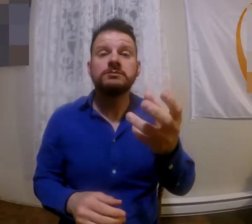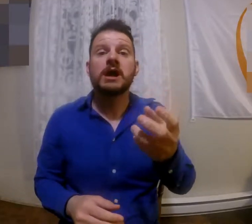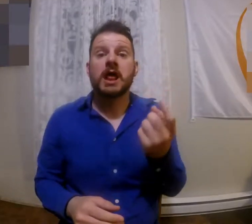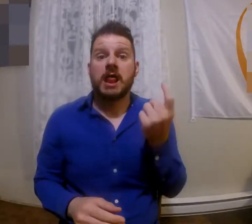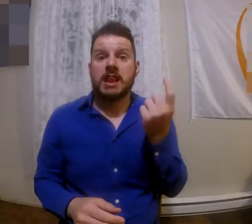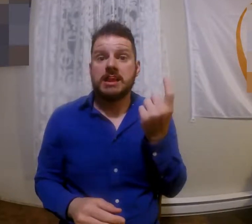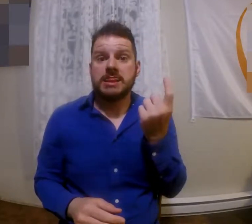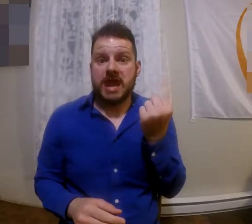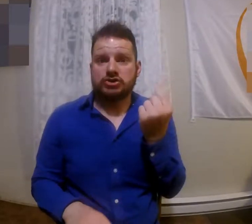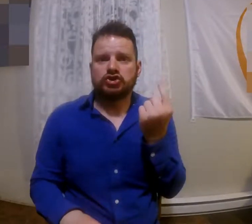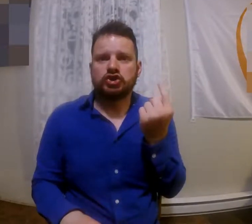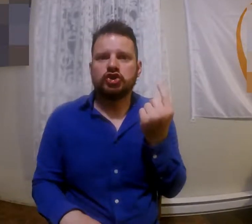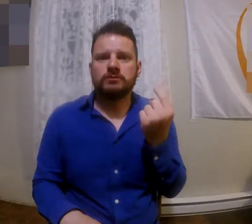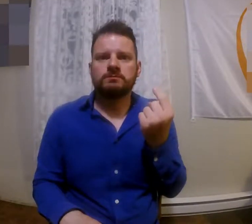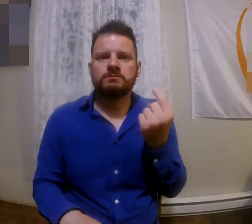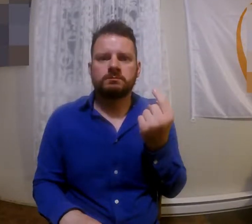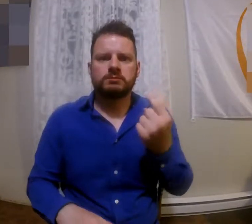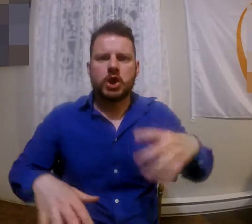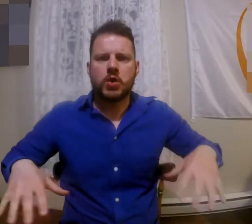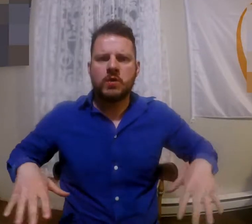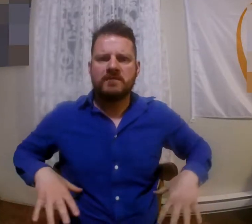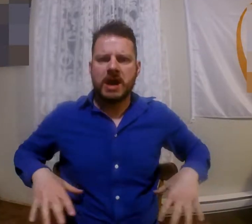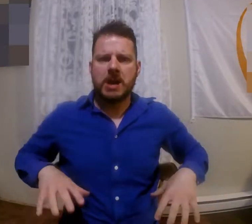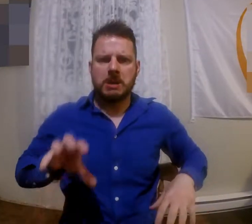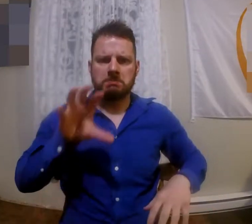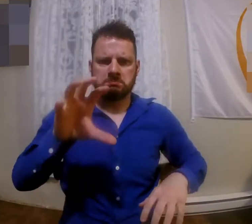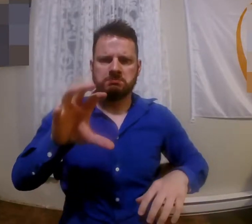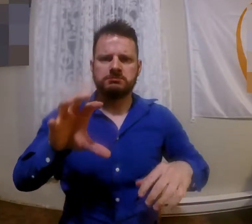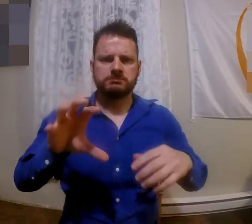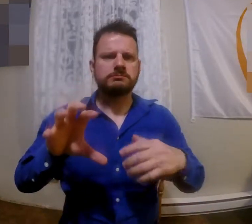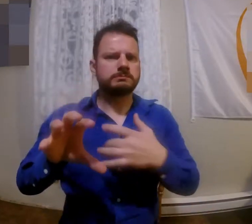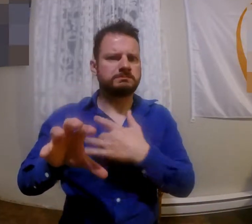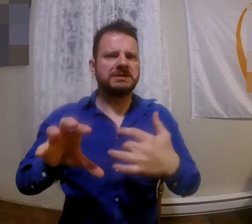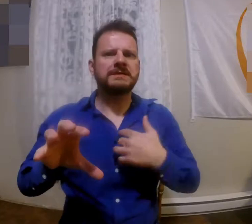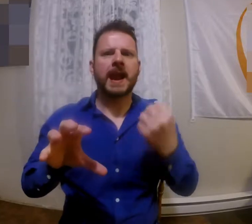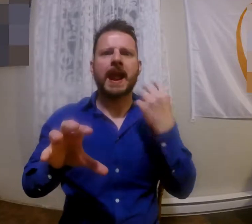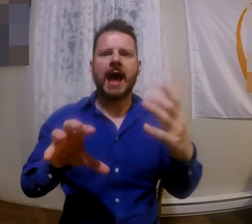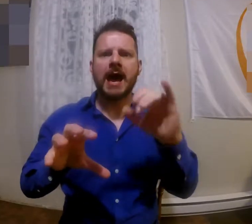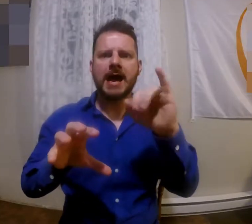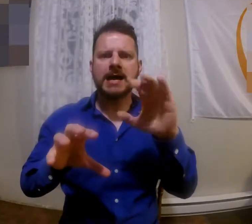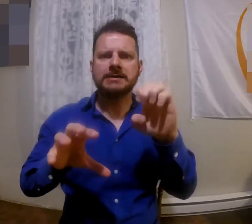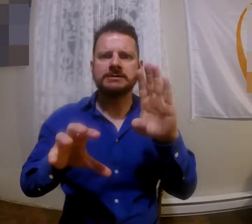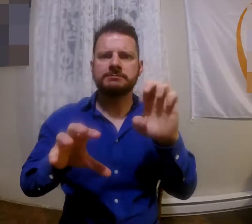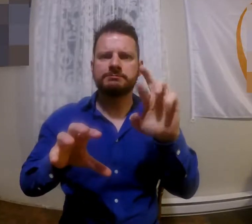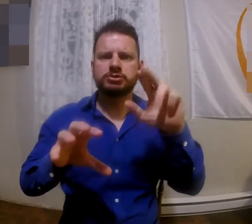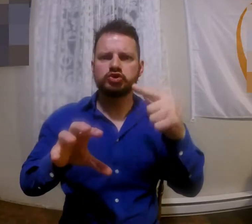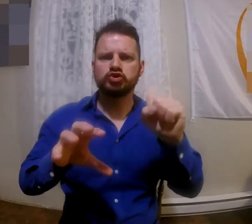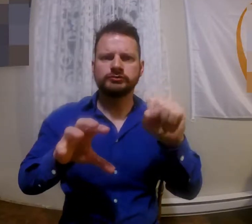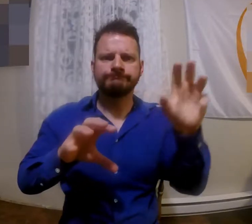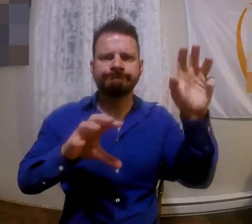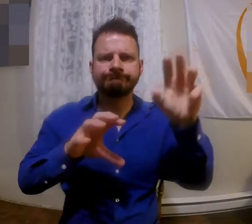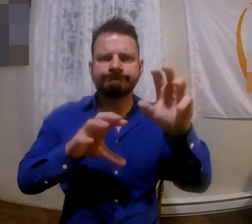there were a lot of icebergs normally floating torward Newfoundland last year.